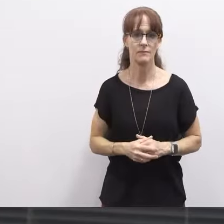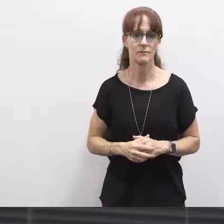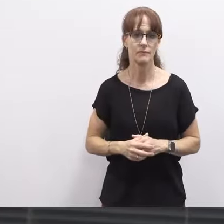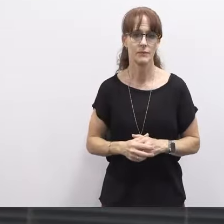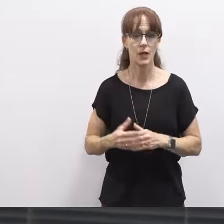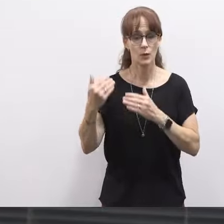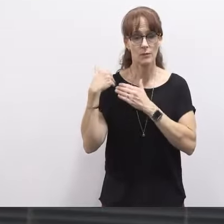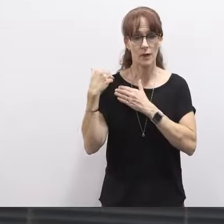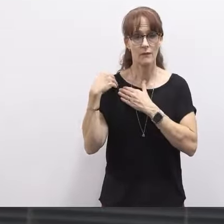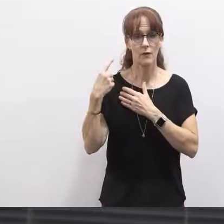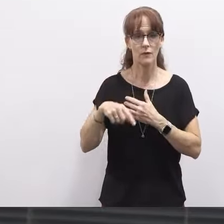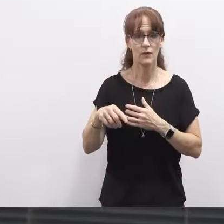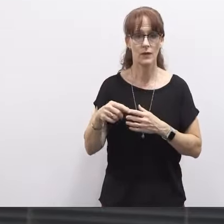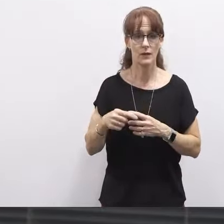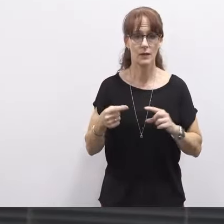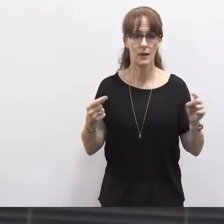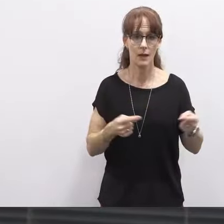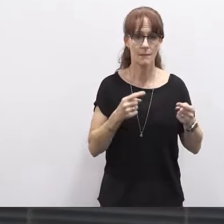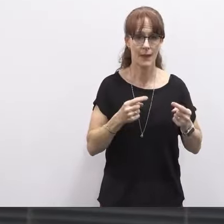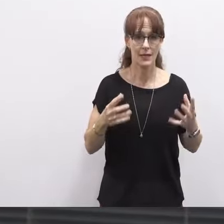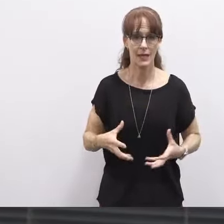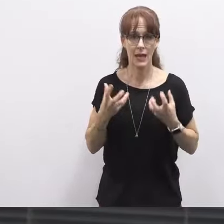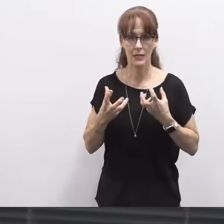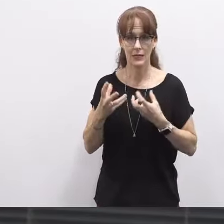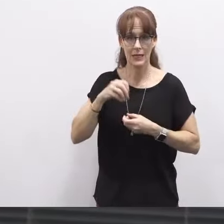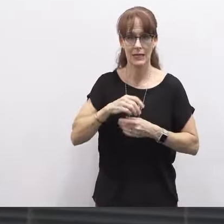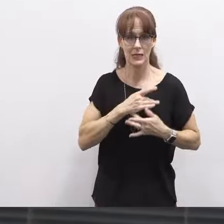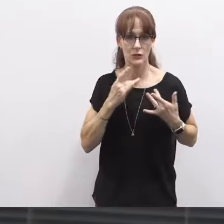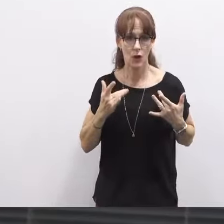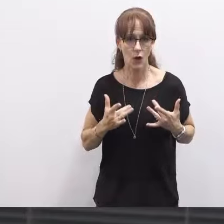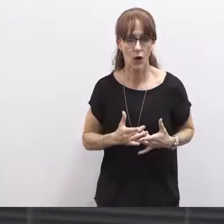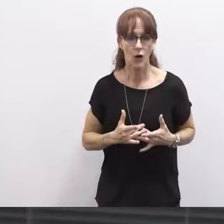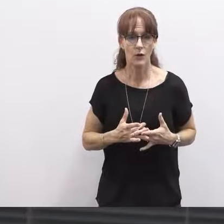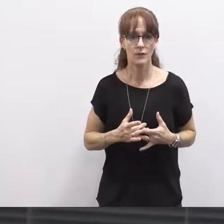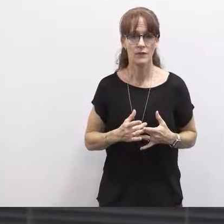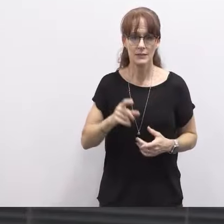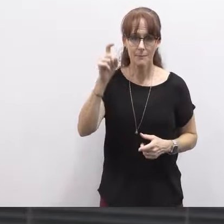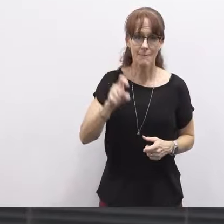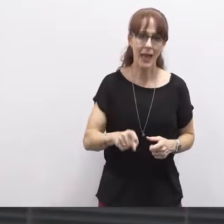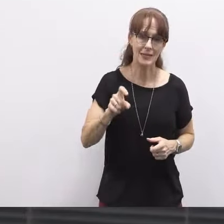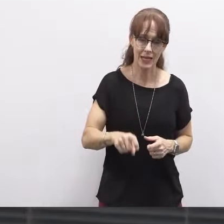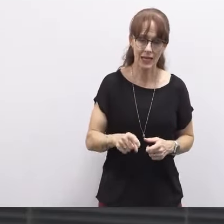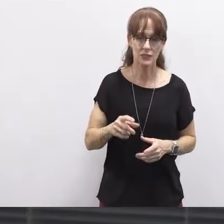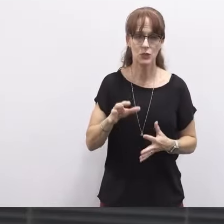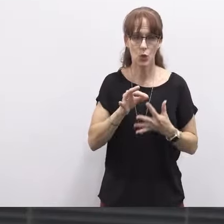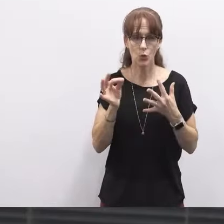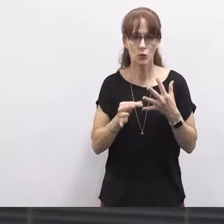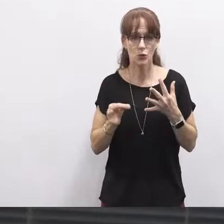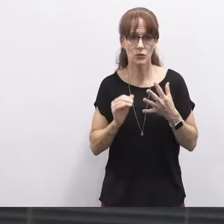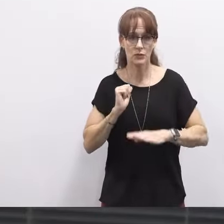Responsible for bringing pain and anger into my son's heart. These mandates you are choosing to implement